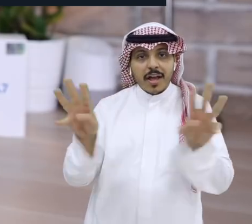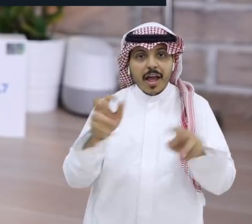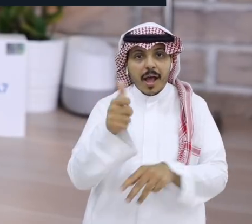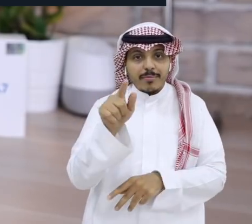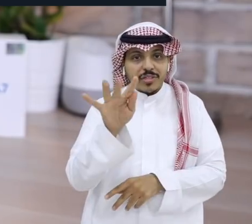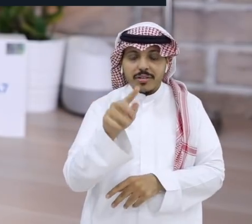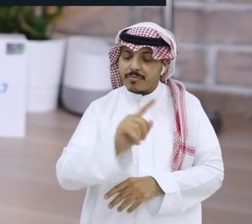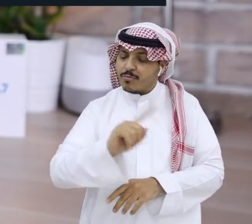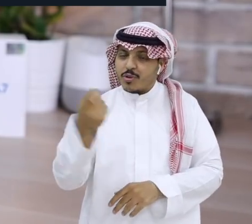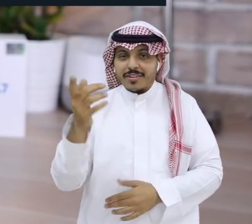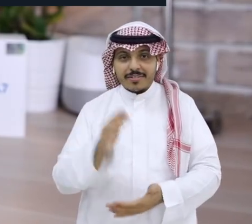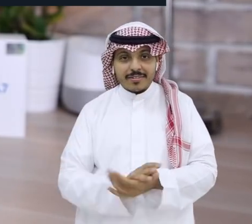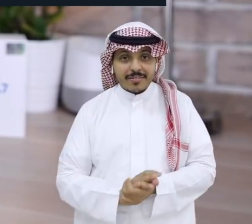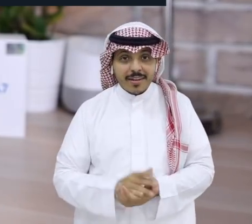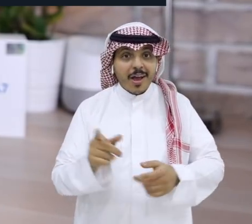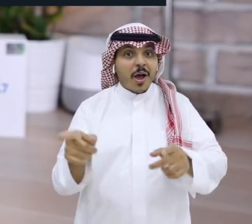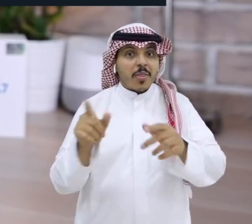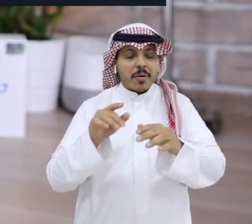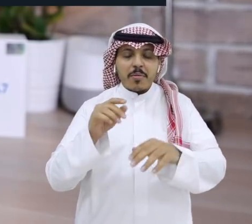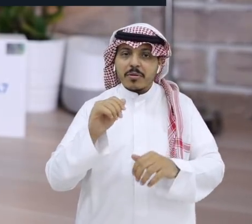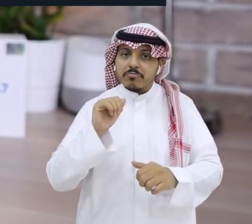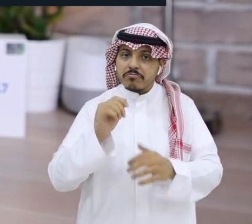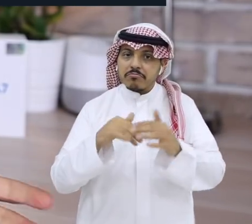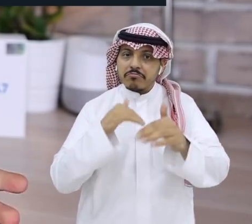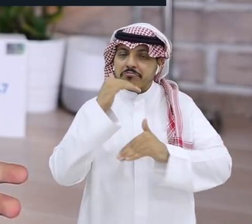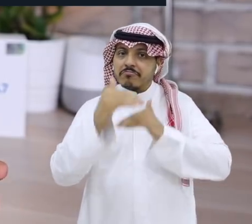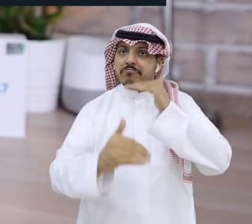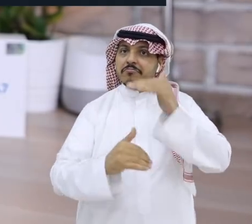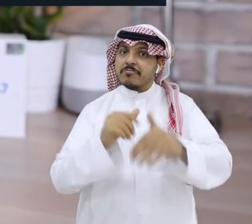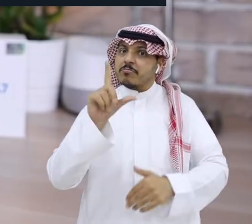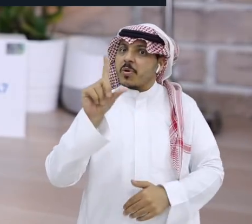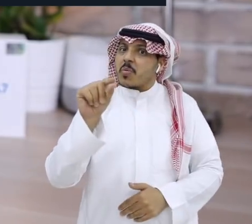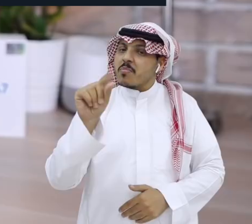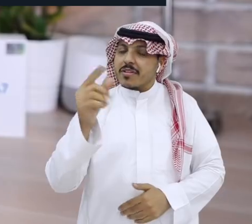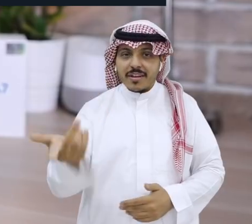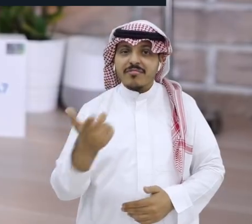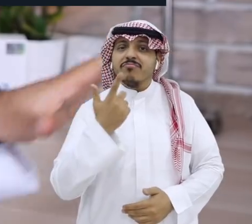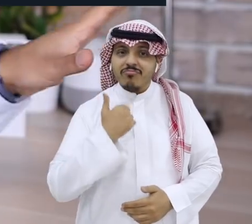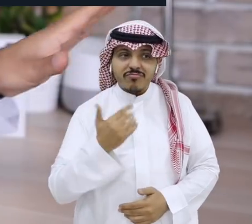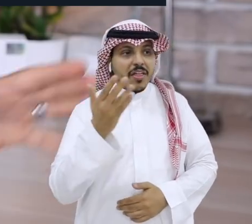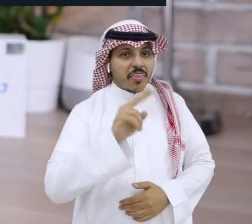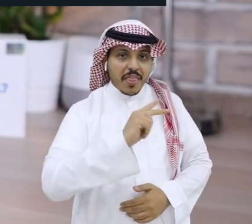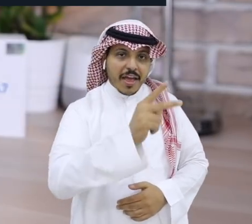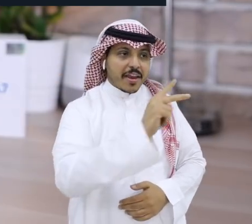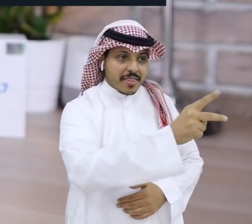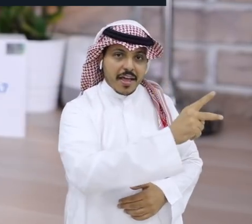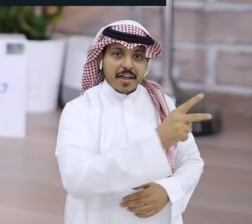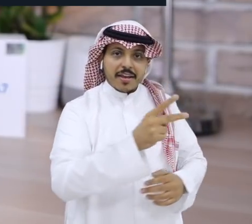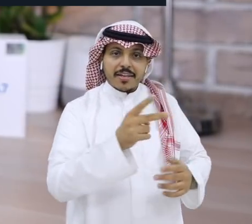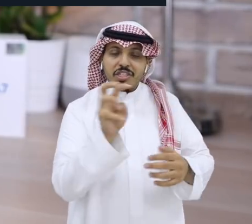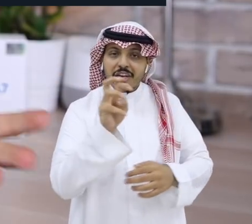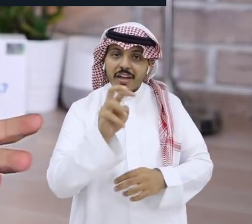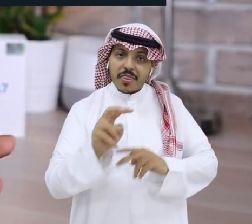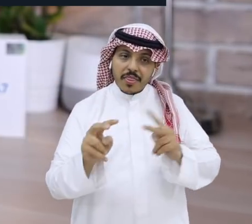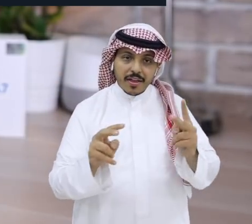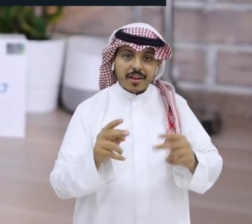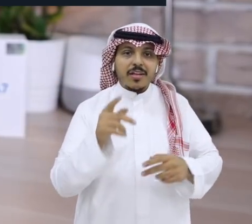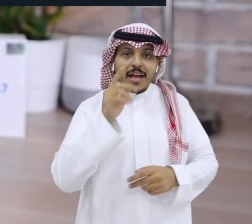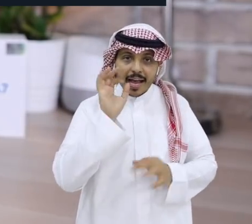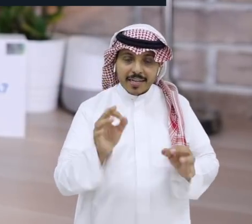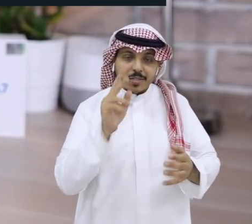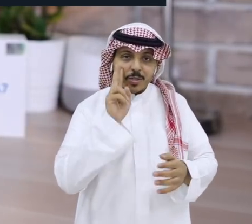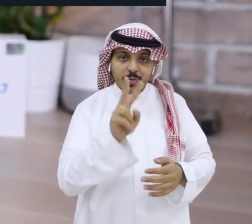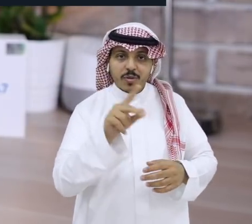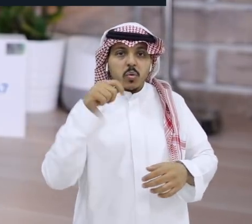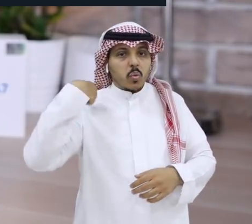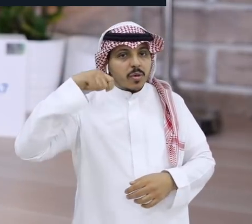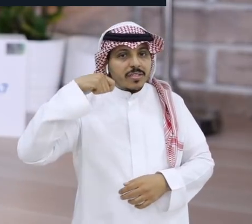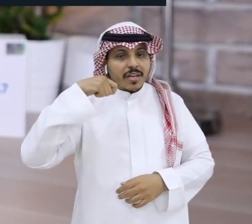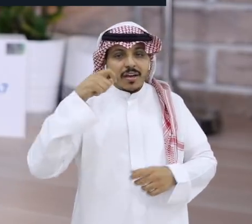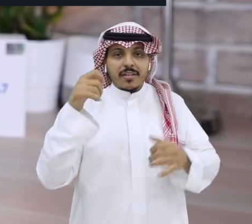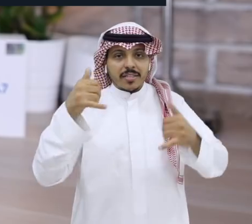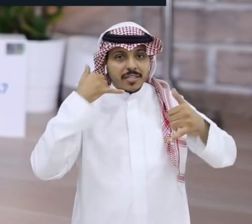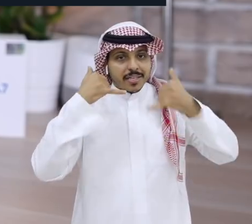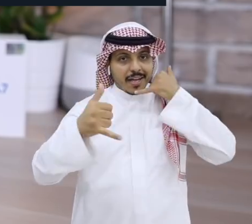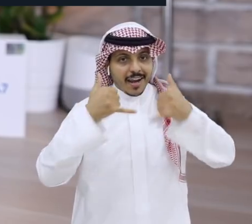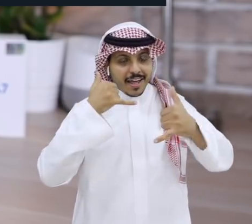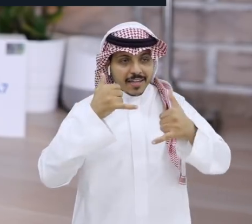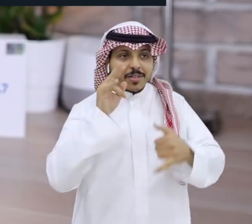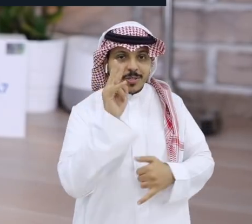It is a really good news. It is a great step forward. I hope all carriers will do the same. See the tweet by the ministry of telecommunication.